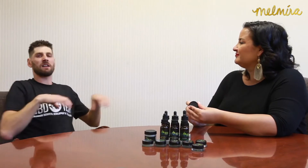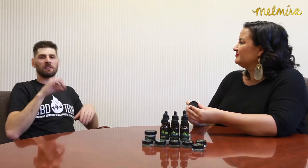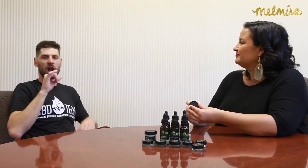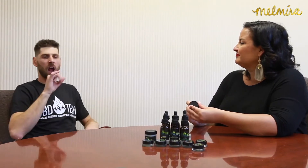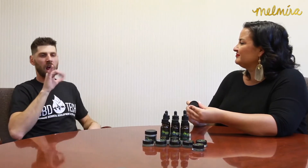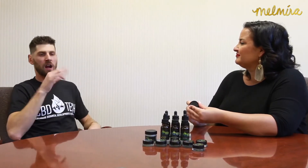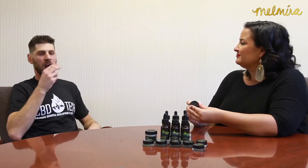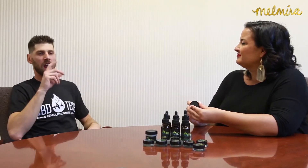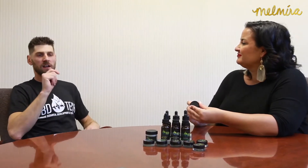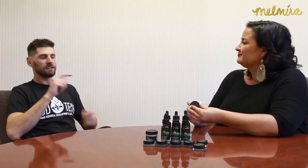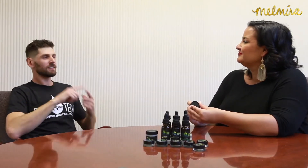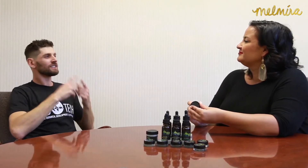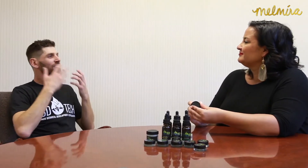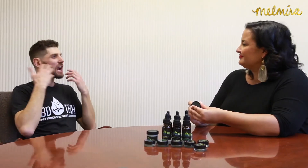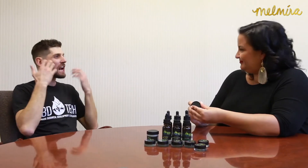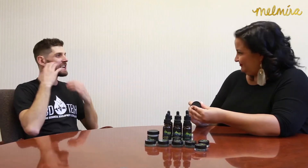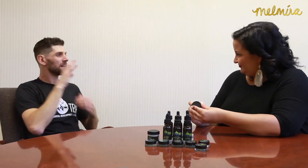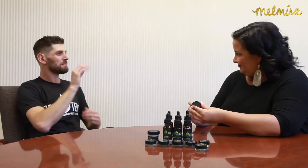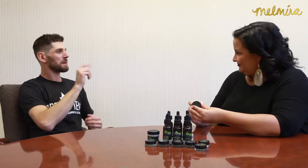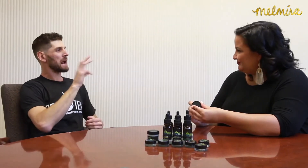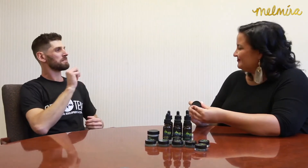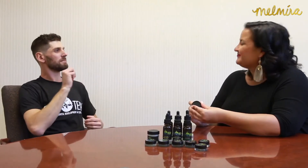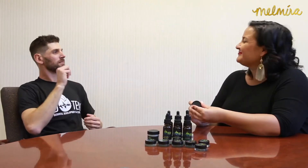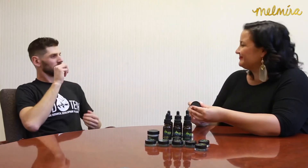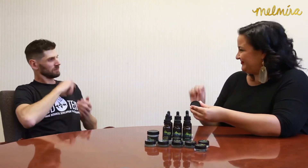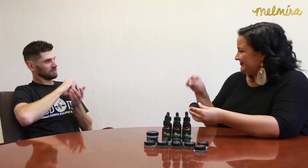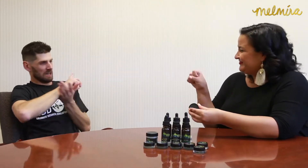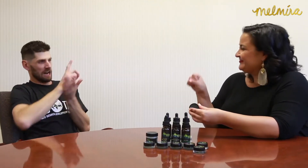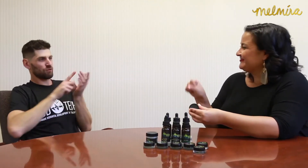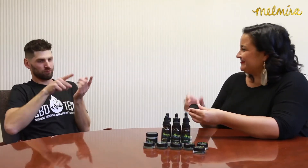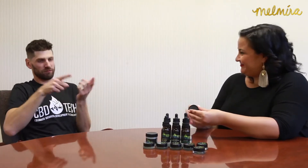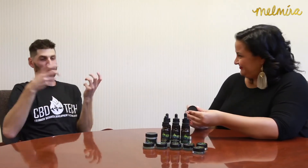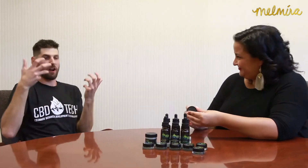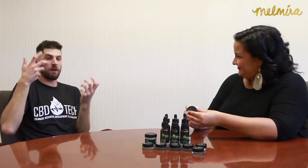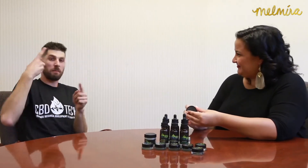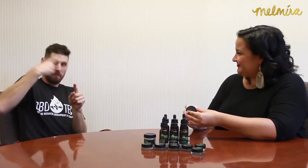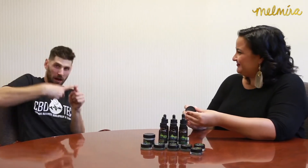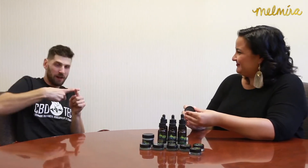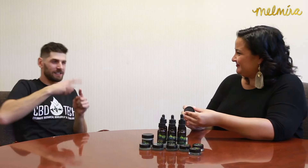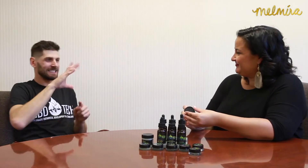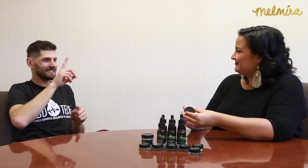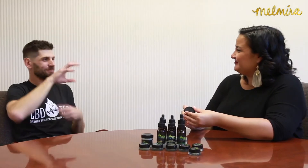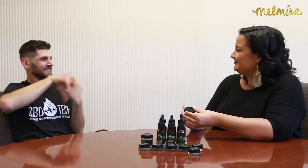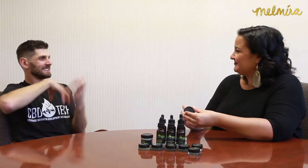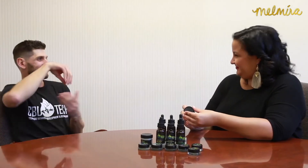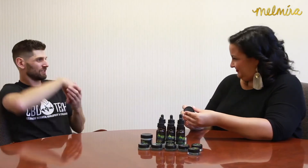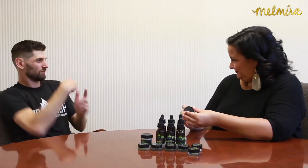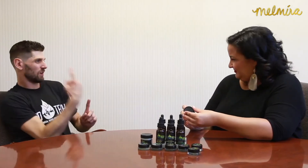It acts like Icy Hot or Tiger balm. It is designed to be a balm with CBD